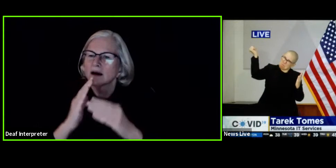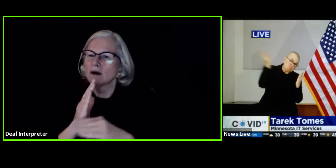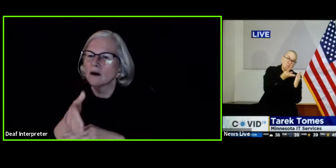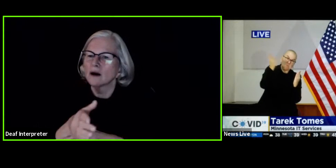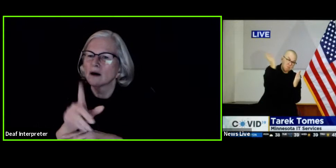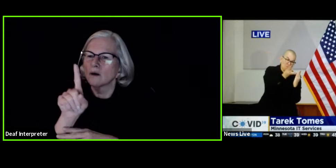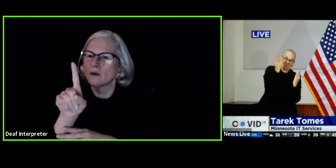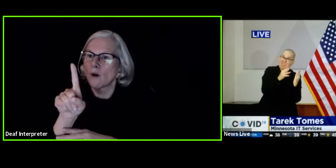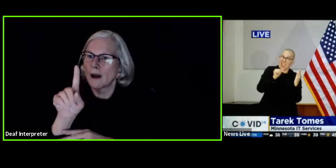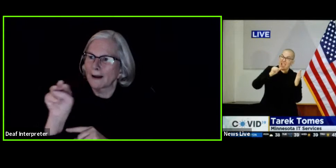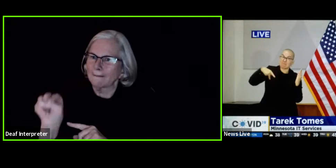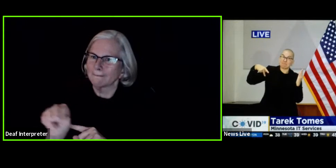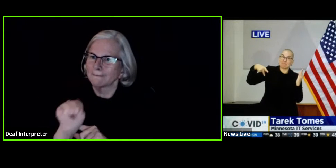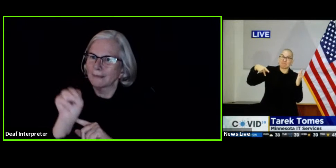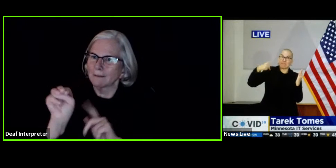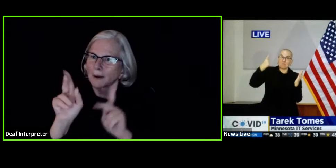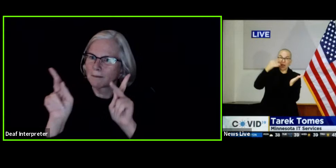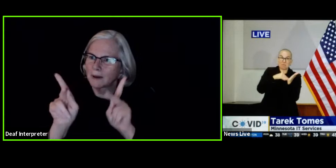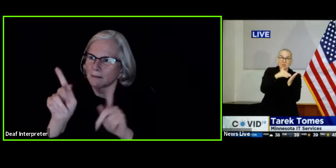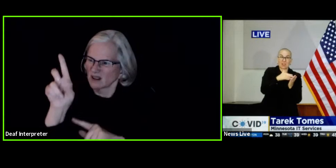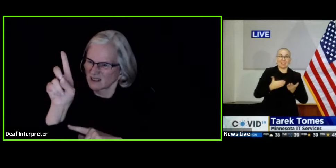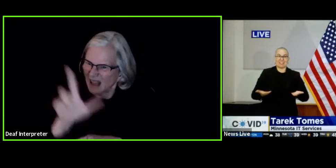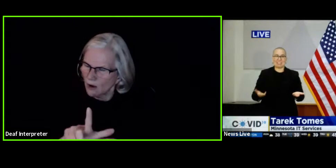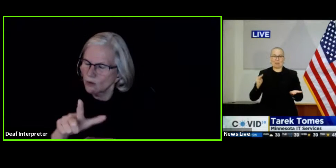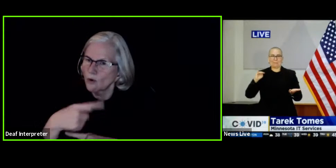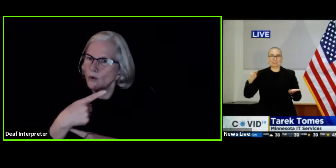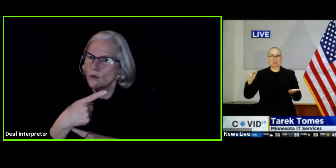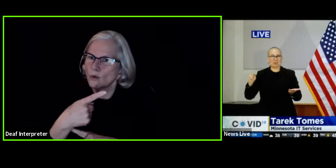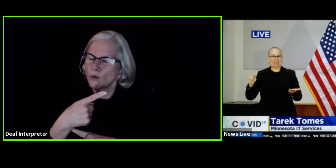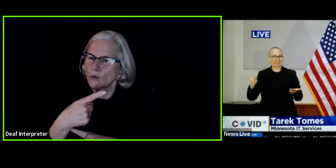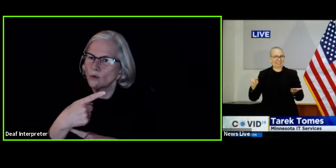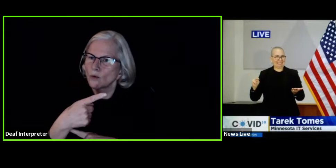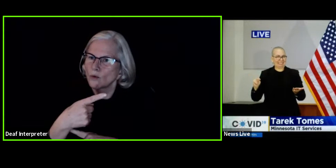AND HAVE HIGH HOPES AND ASPIRATIONS THAT WE WILL DO OUR DUE DILIGENCE, YOU KNOW, THAT WE'LL VISIT THE SITE, THAT